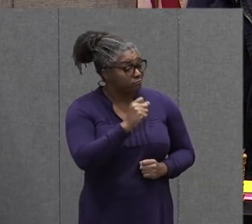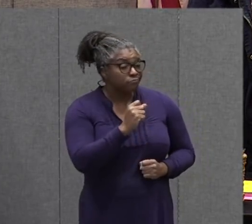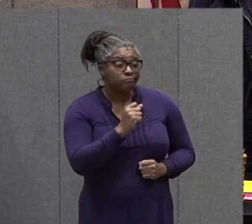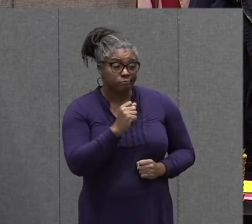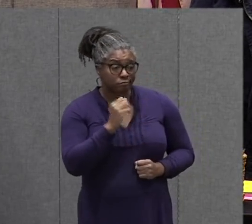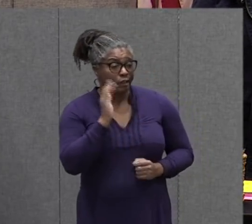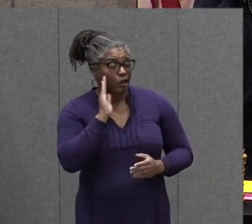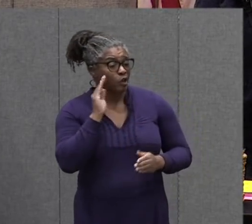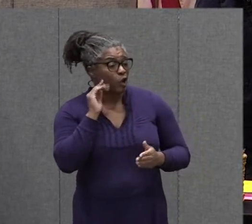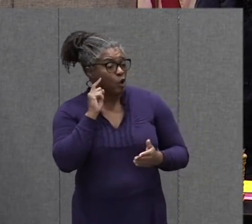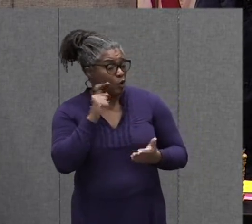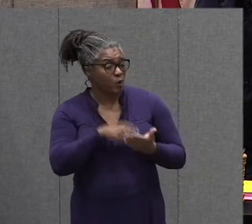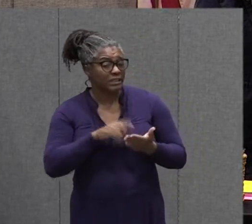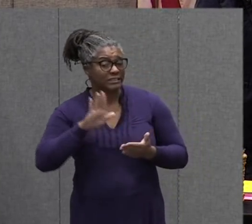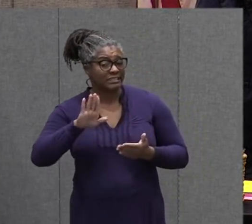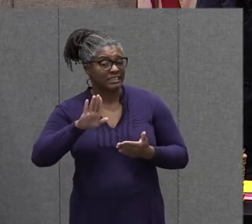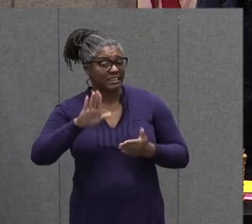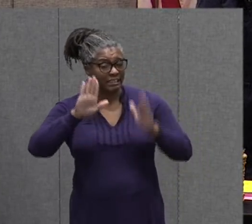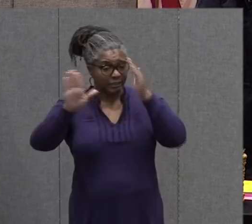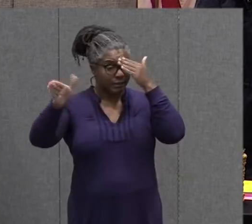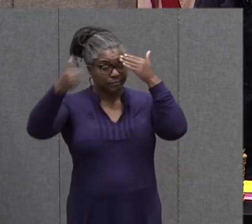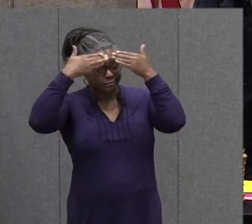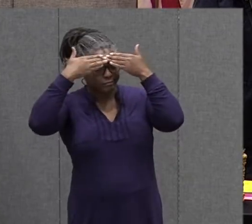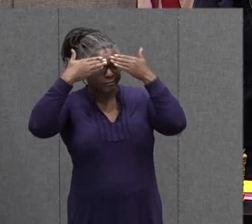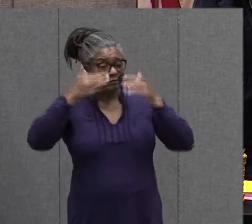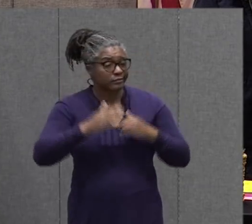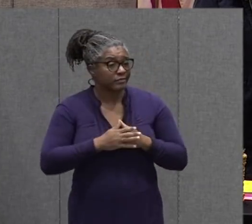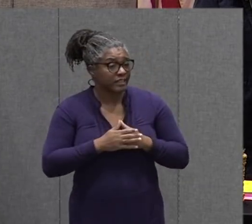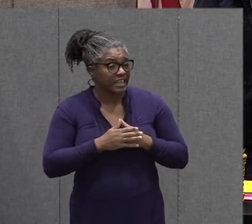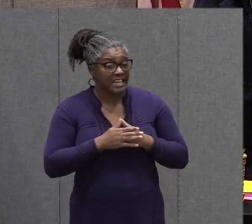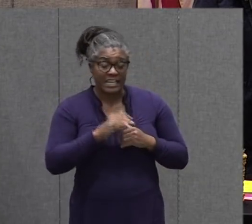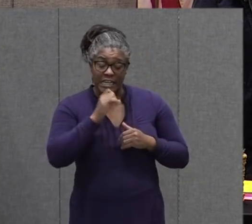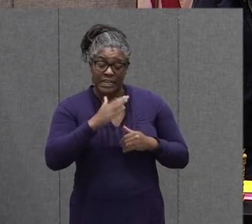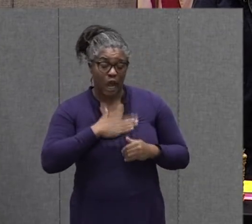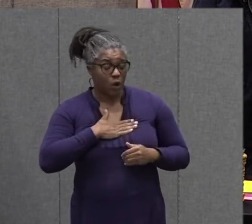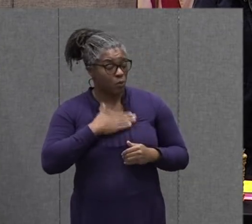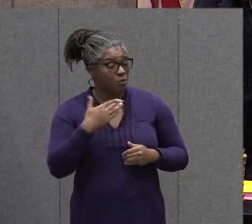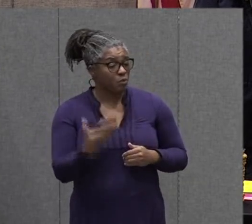[Miss Martindale] He had blinders on. And he wasn't willing at that time,